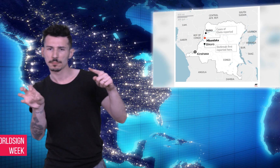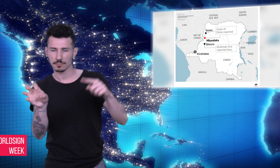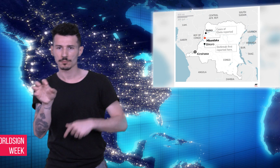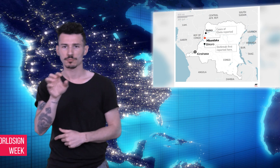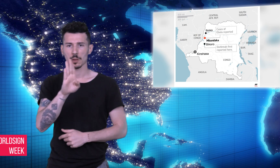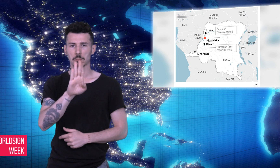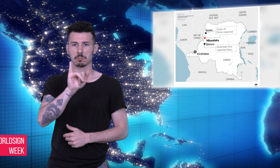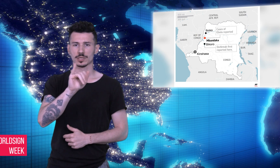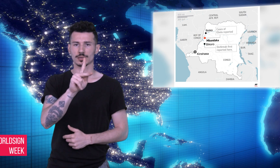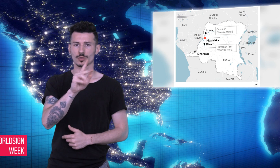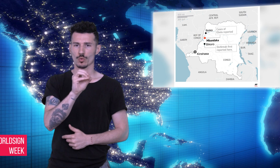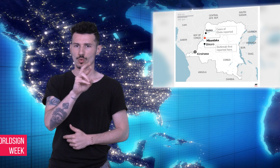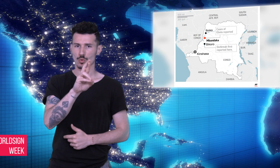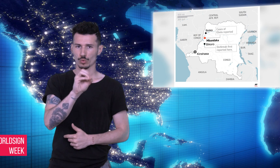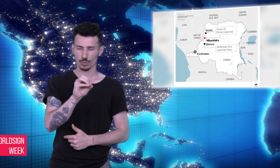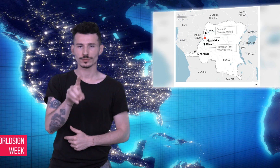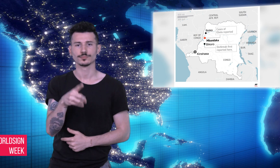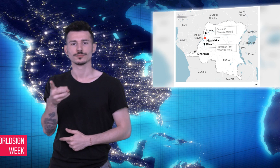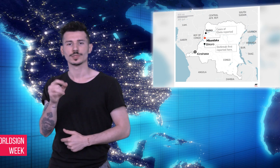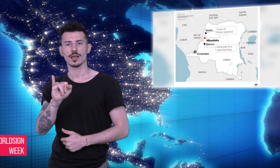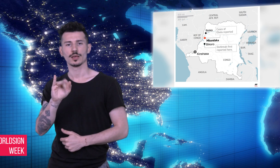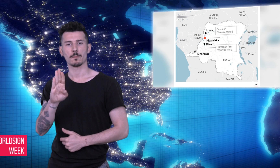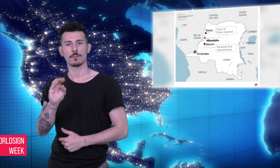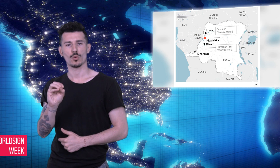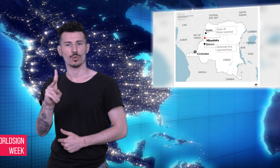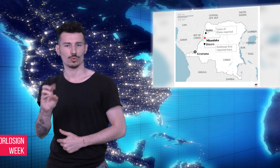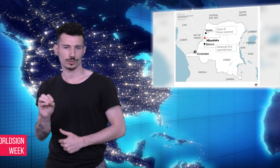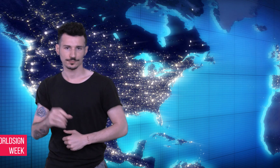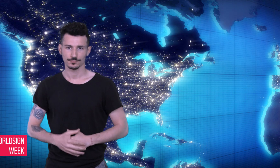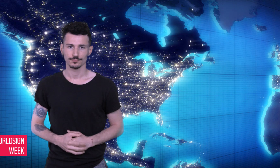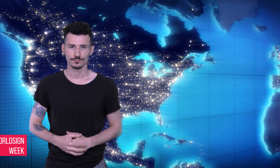two rural towns, Bikoro and Iboko.